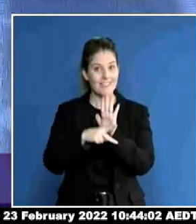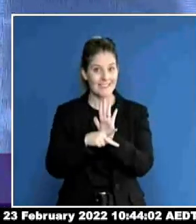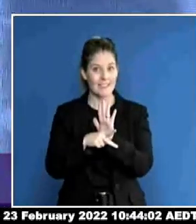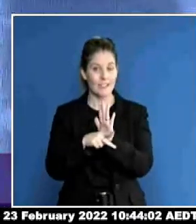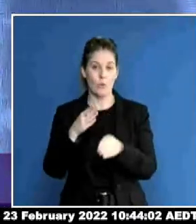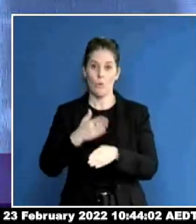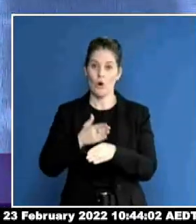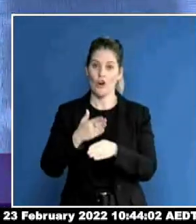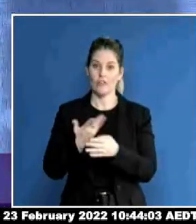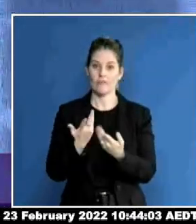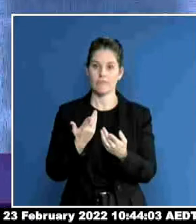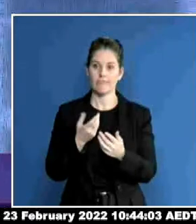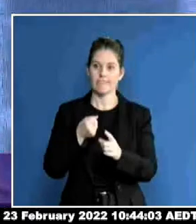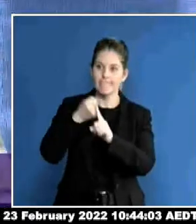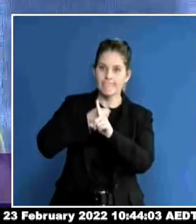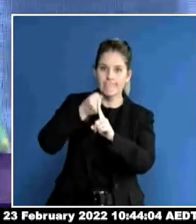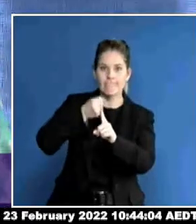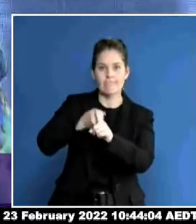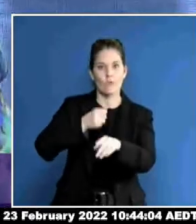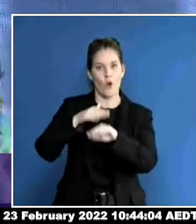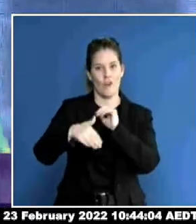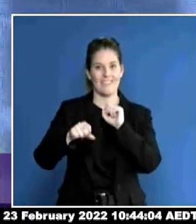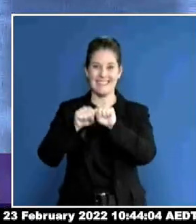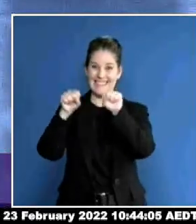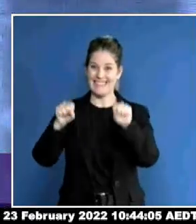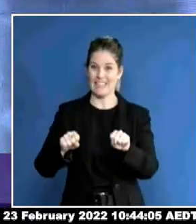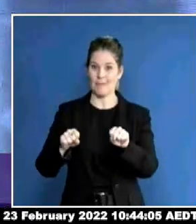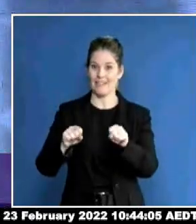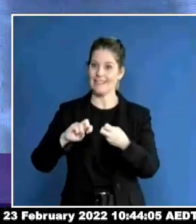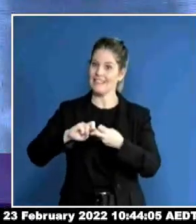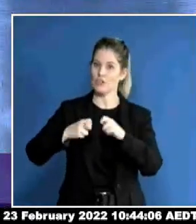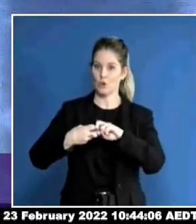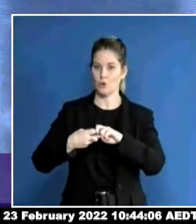equal participation of disabled young people in their communities.